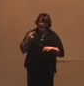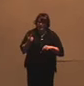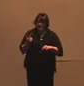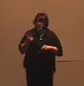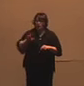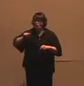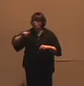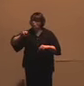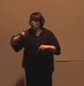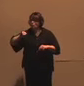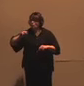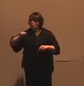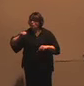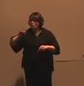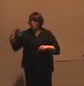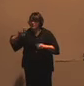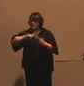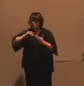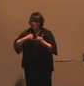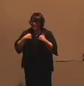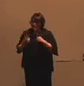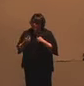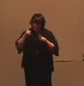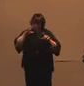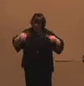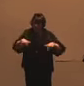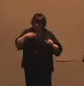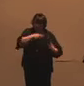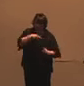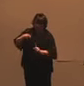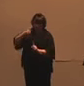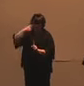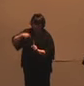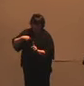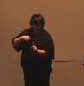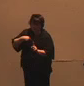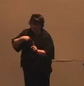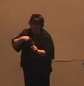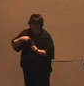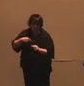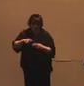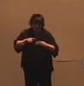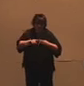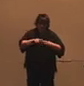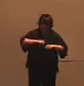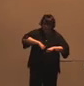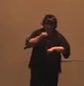One is make the really solid usual column